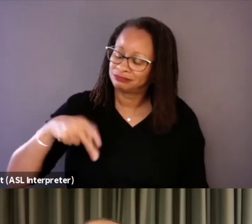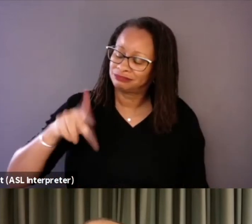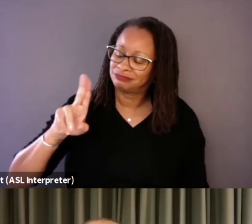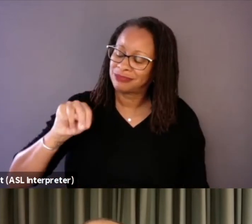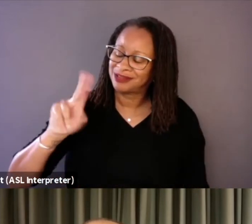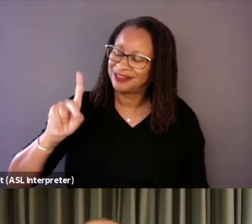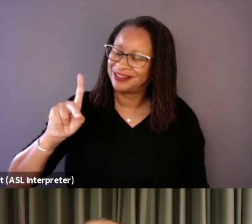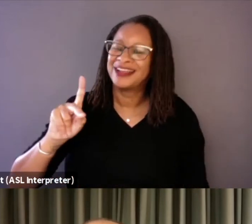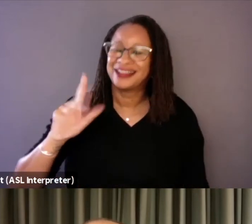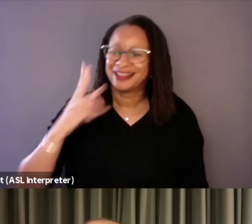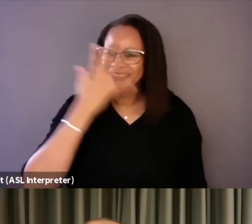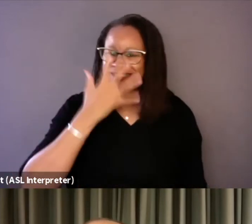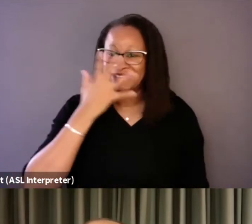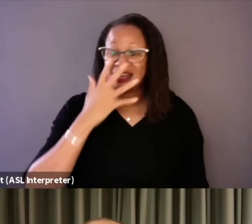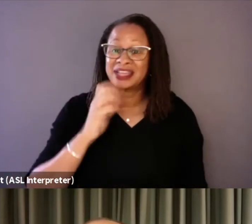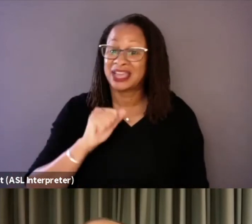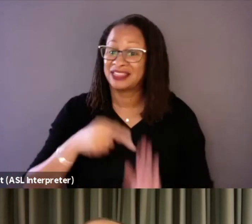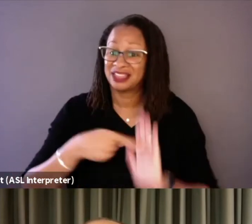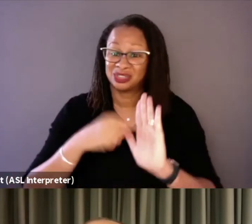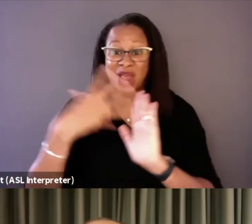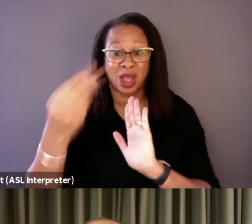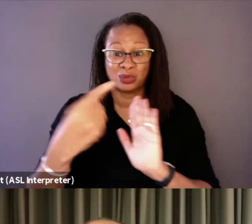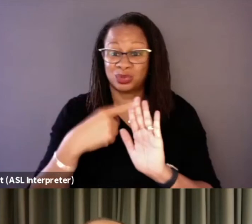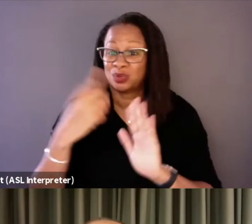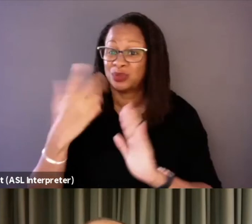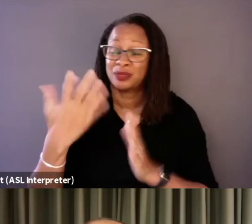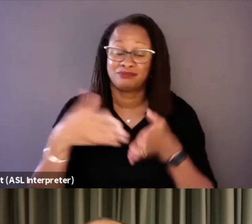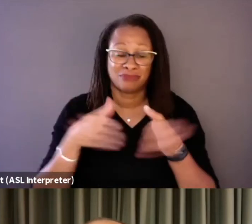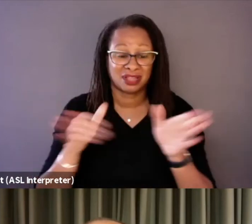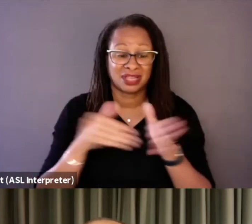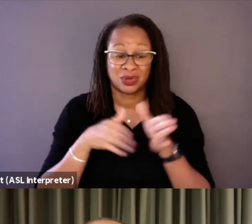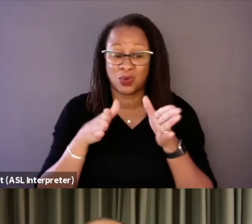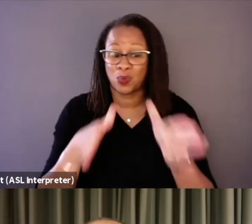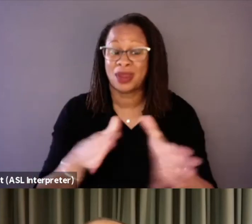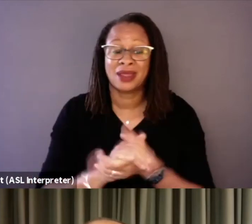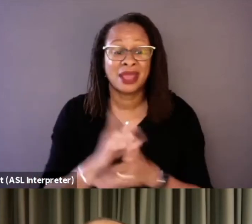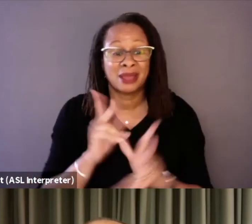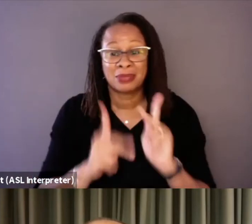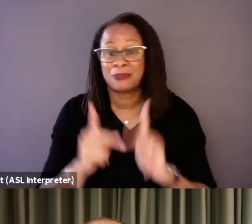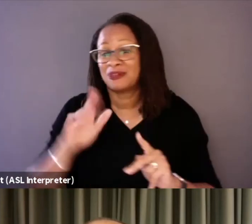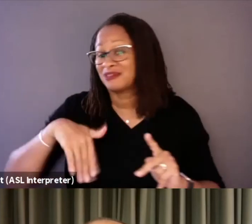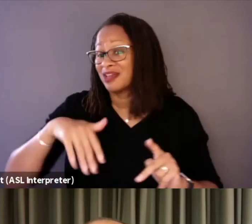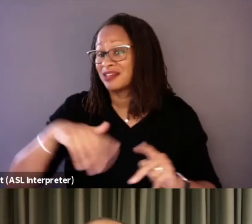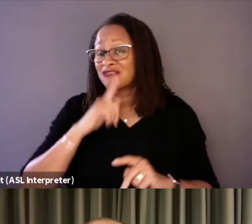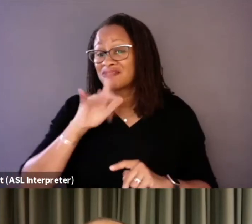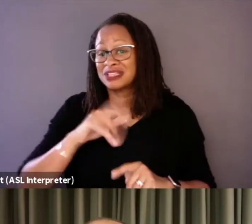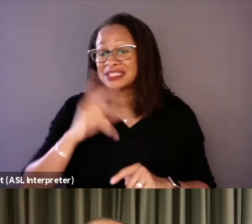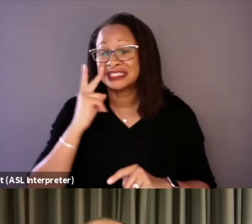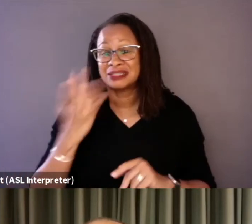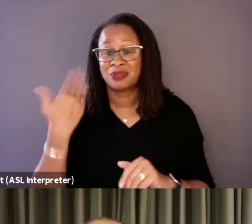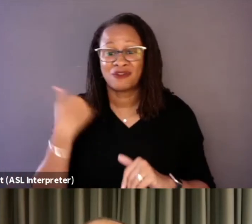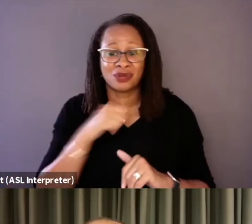put it out to the public in a way that people had not really seen before, didn't have access to films